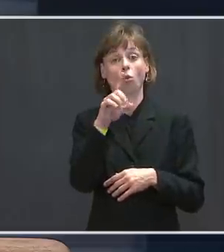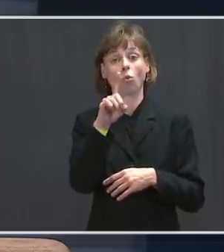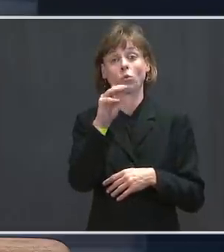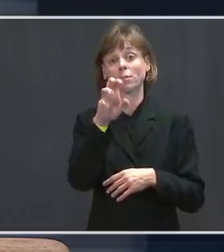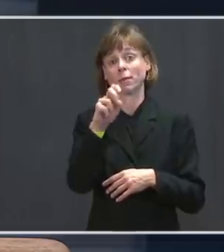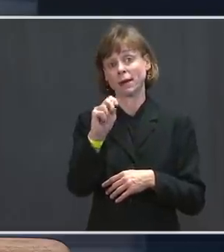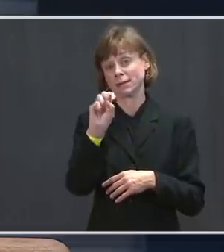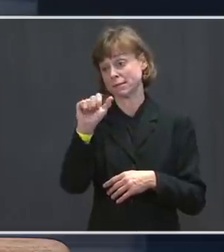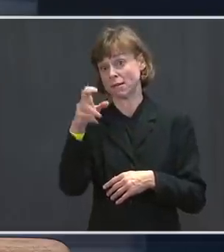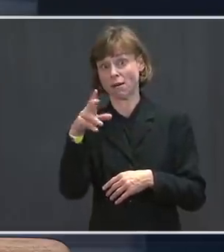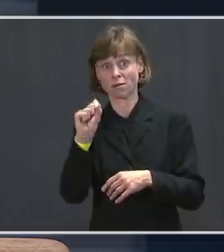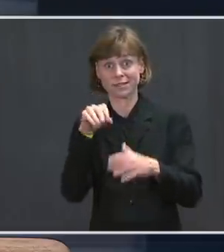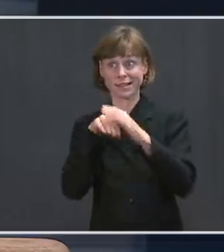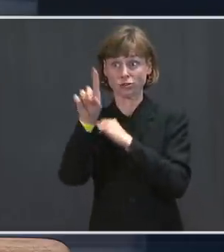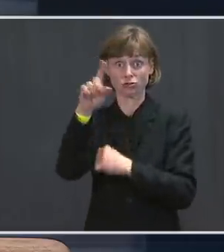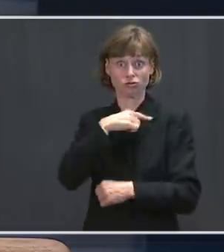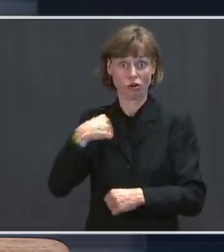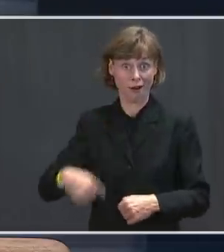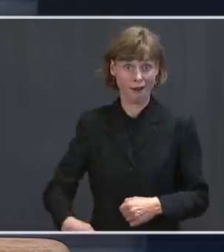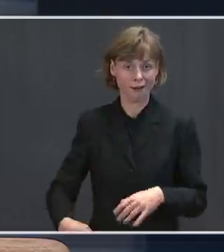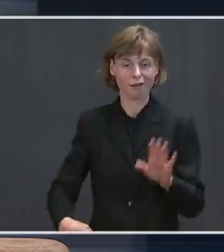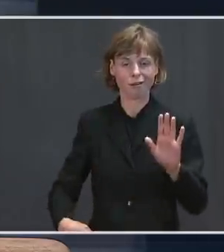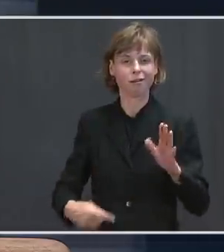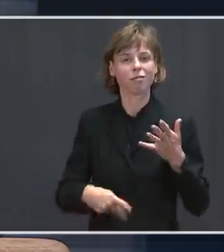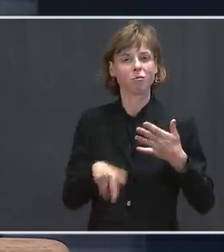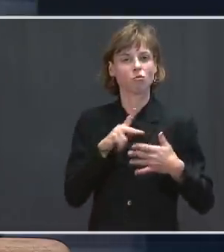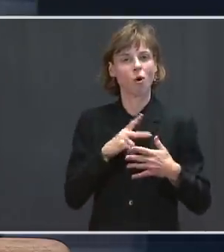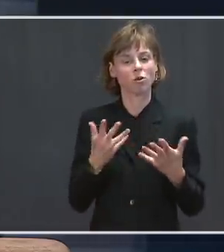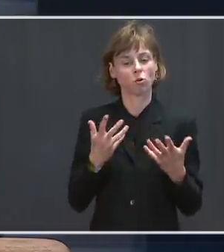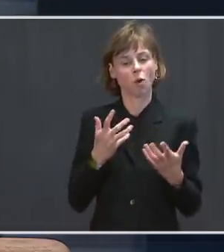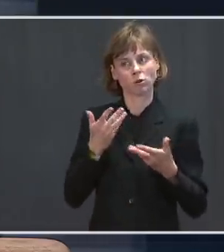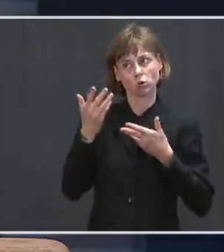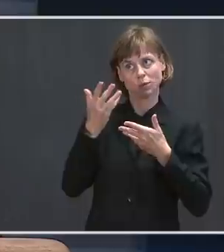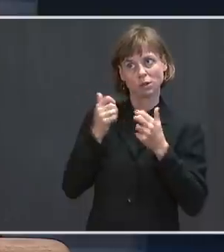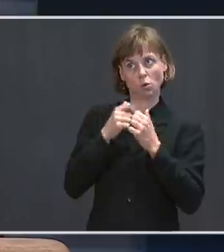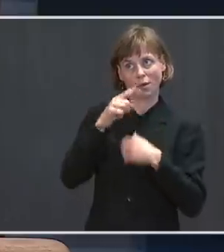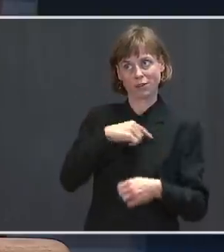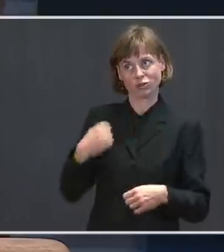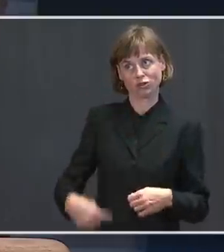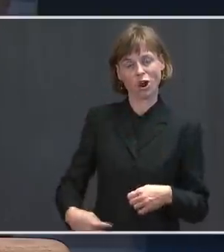our priority is to make sure that we are dealing with China's trade abuses that are harming American jobs